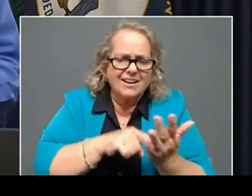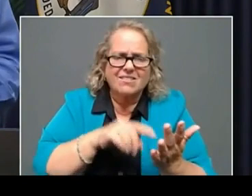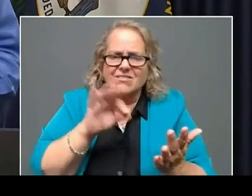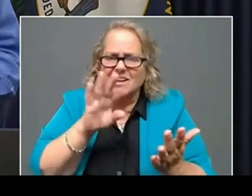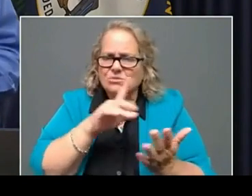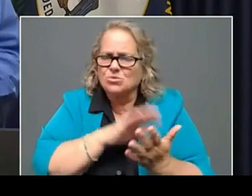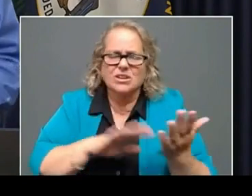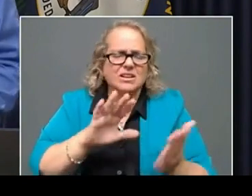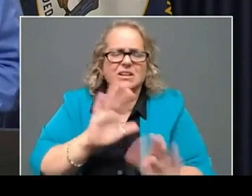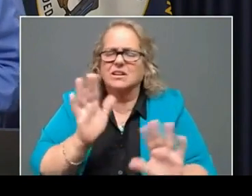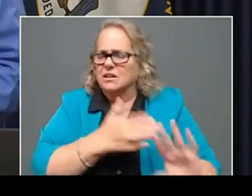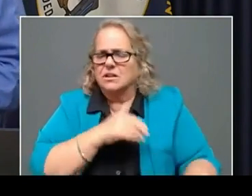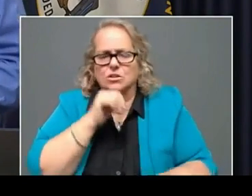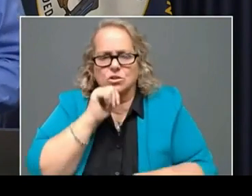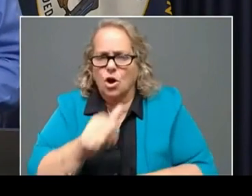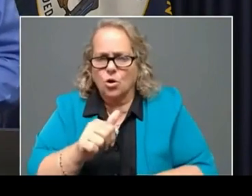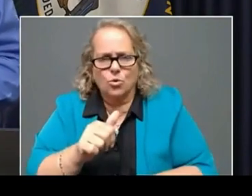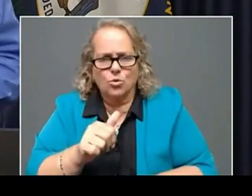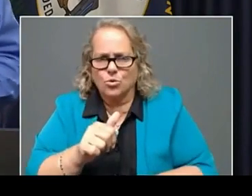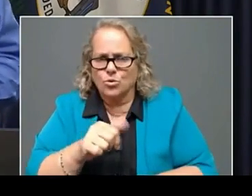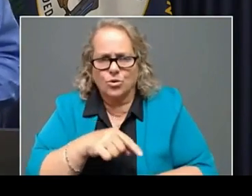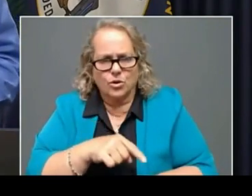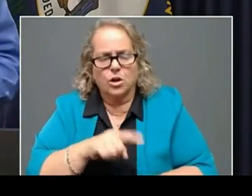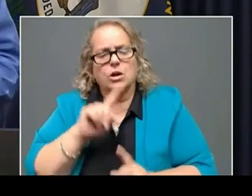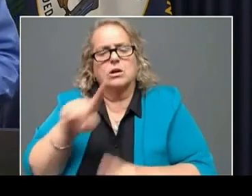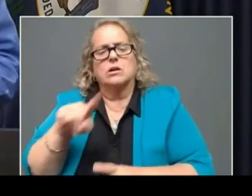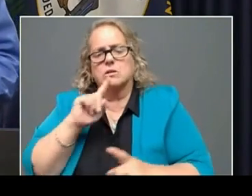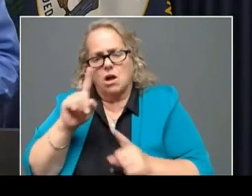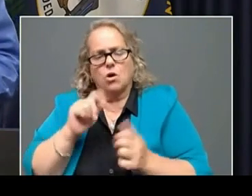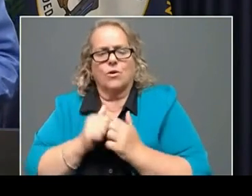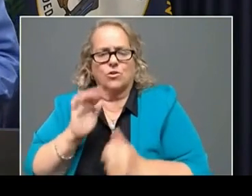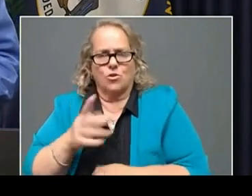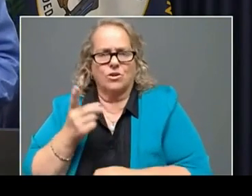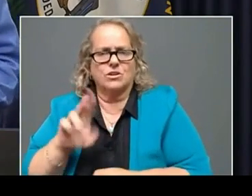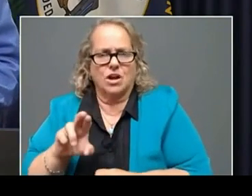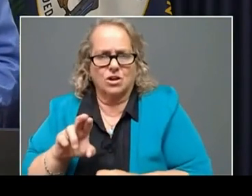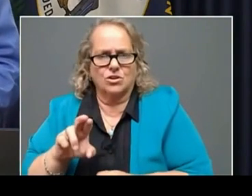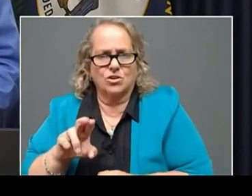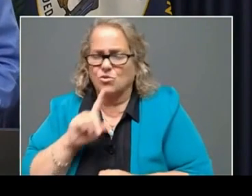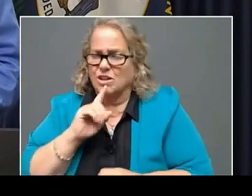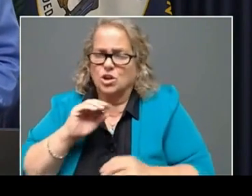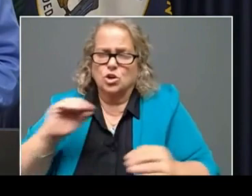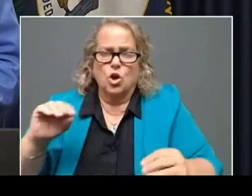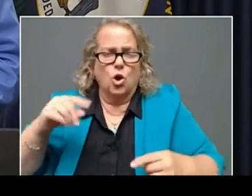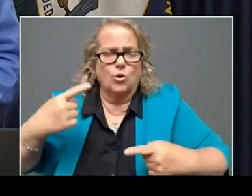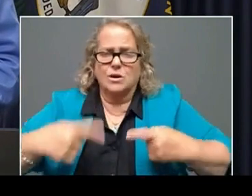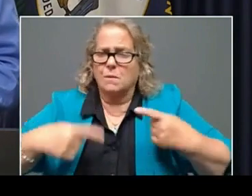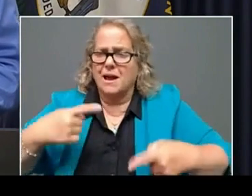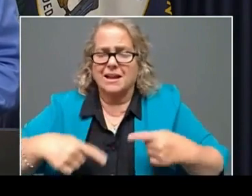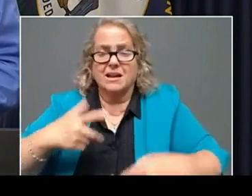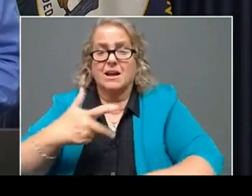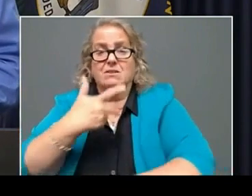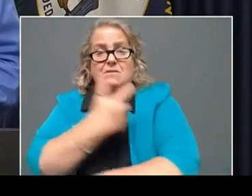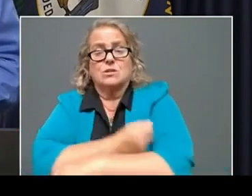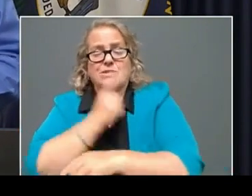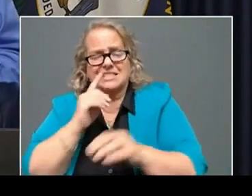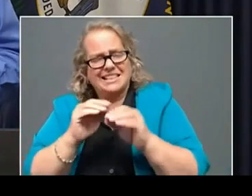this is something that is very preventable and there's really no debate about this. The vaccines clearly work. They make a huge difference. You